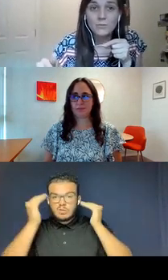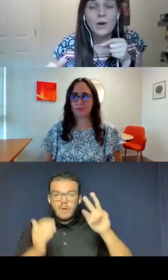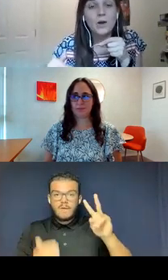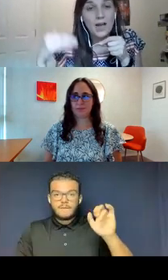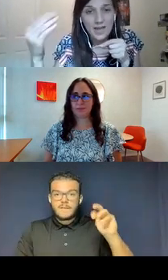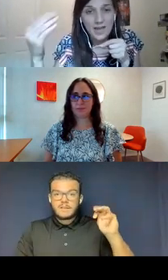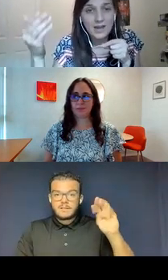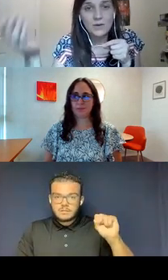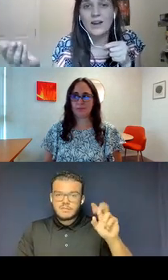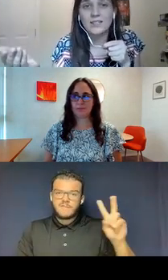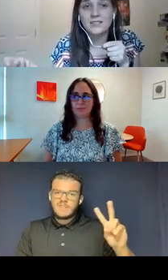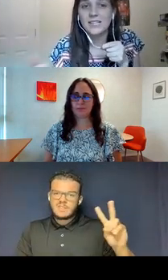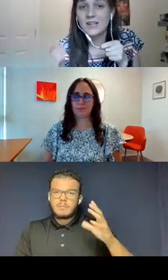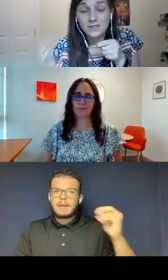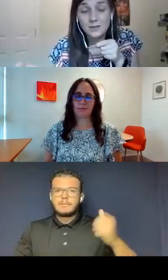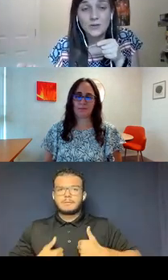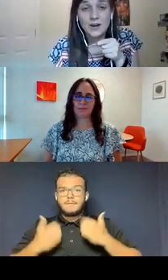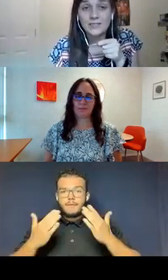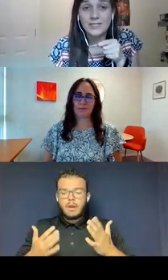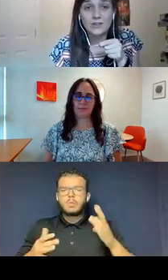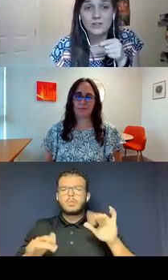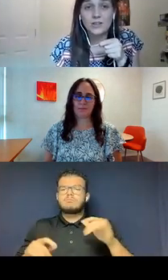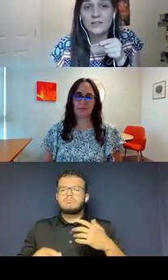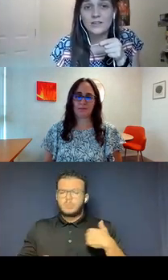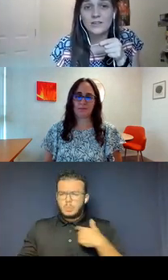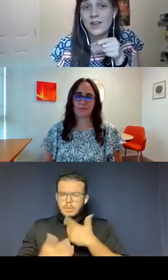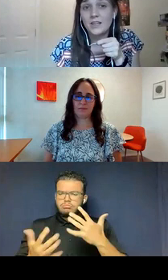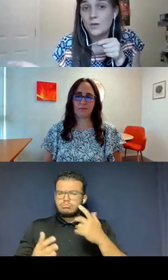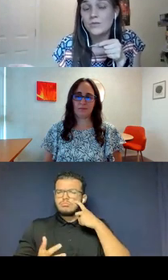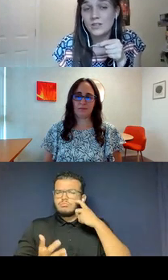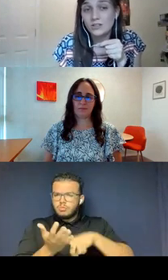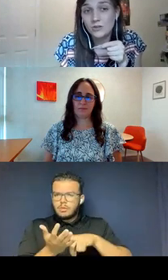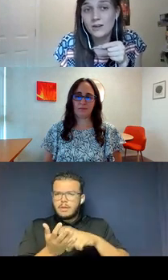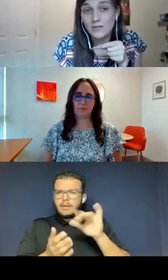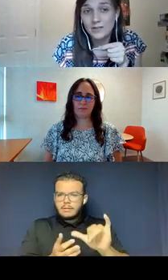But, again, we recognize that some grantees are serving youth and children victims.